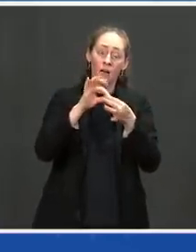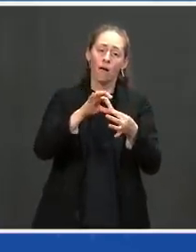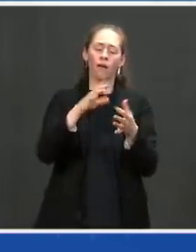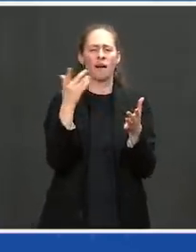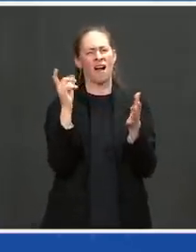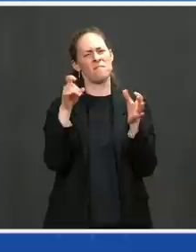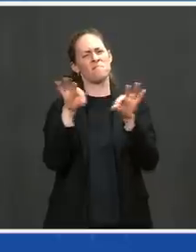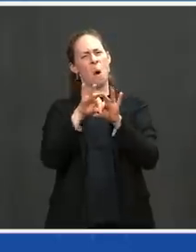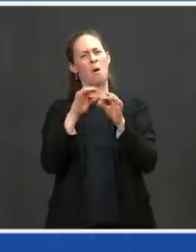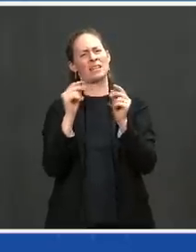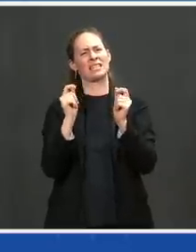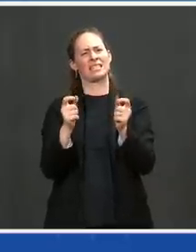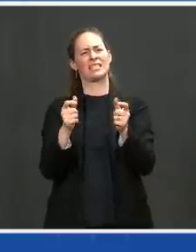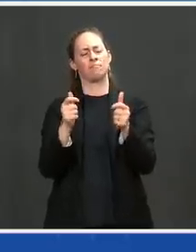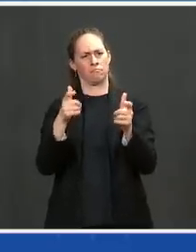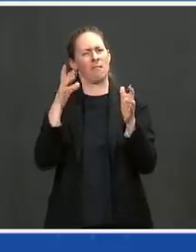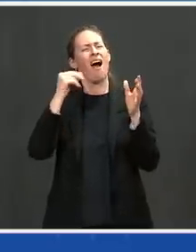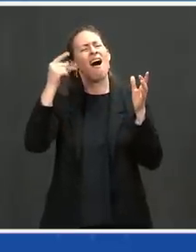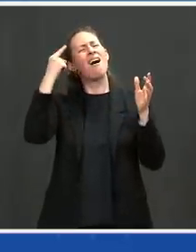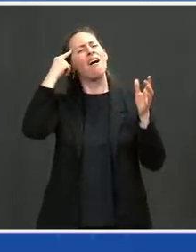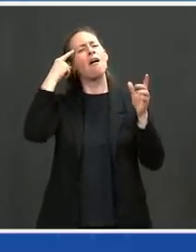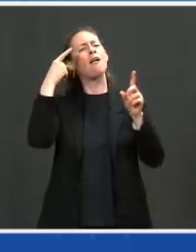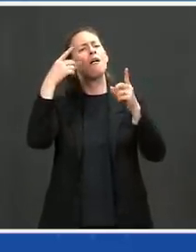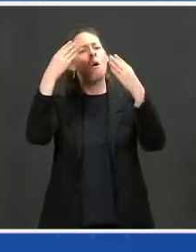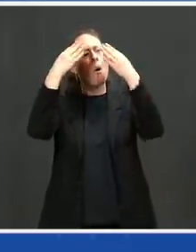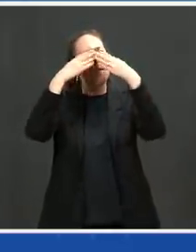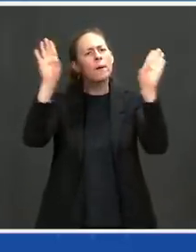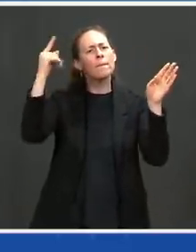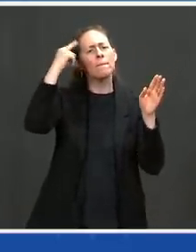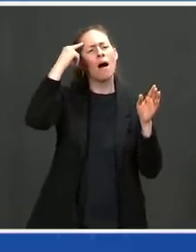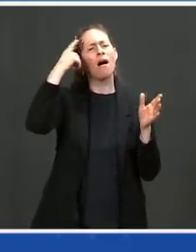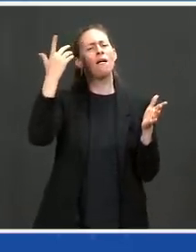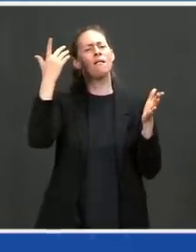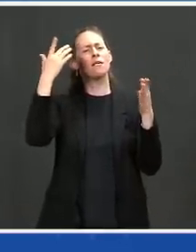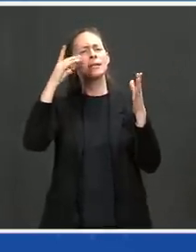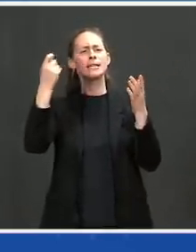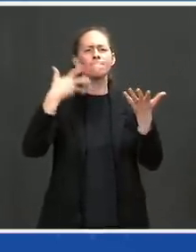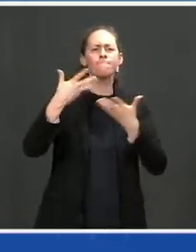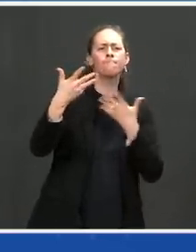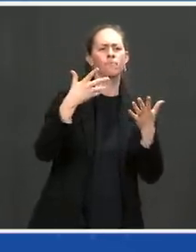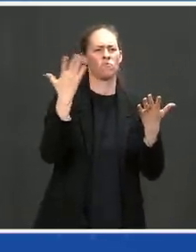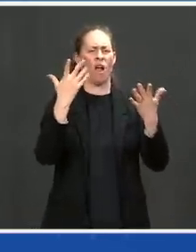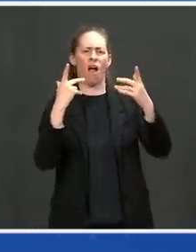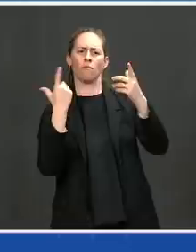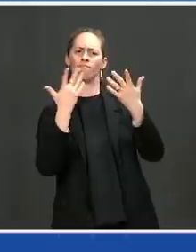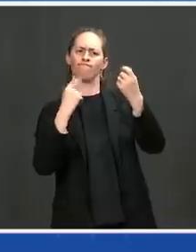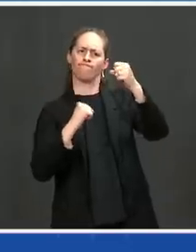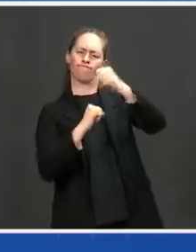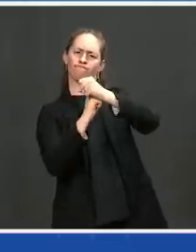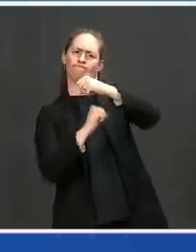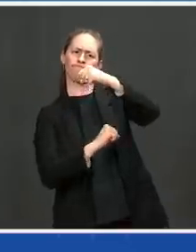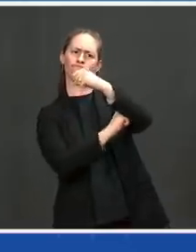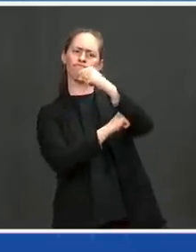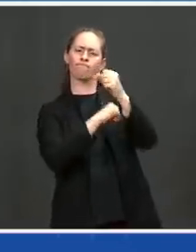are just elemental to the functioning of our democracy, like the right to vote -- like the basic right to vote.